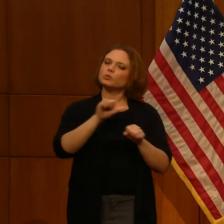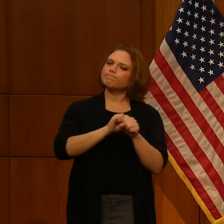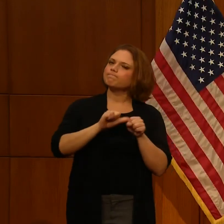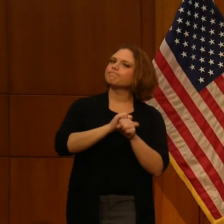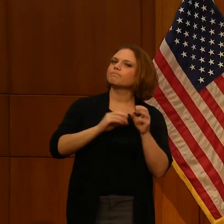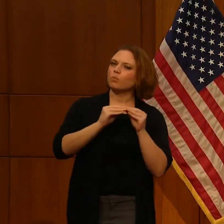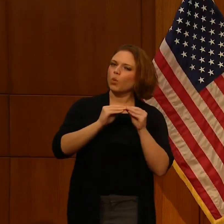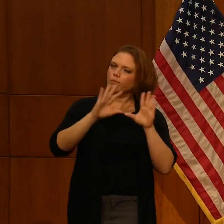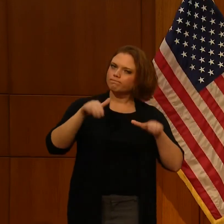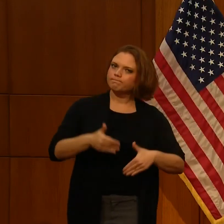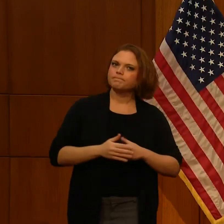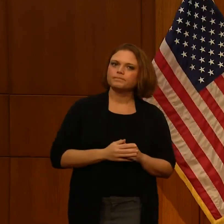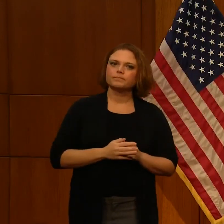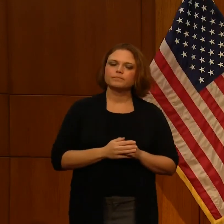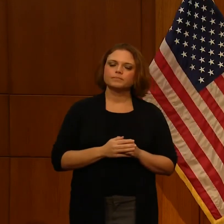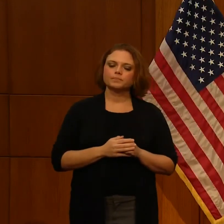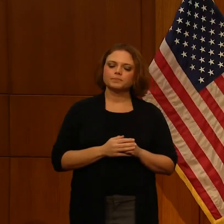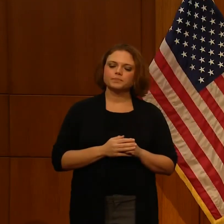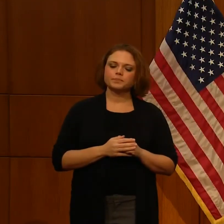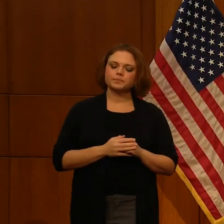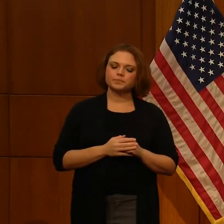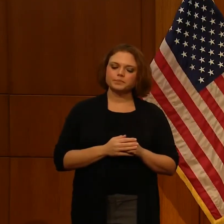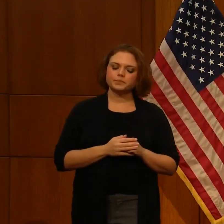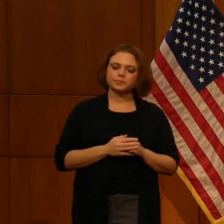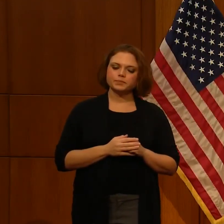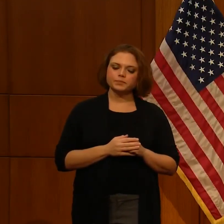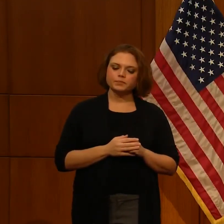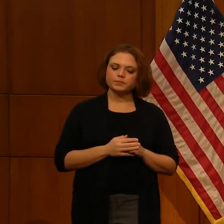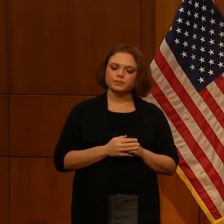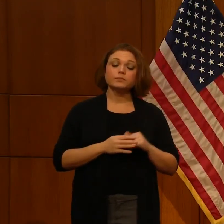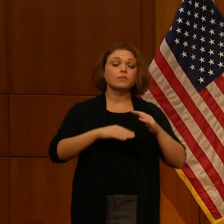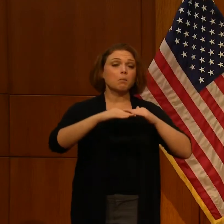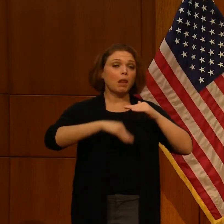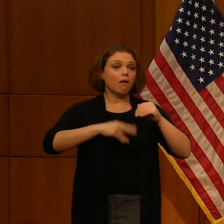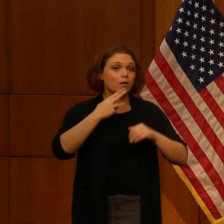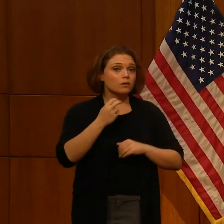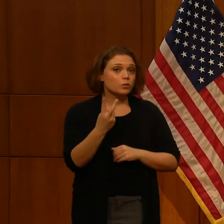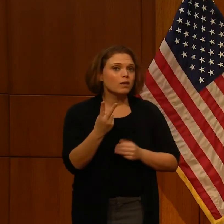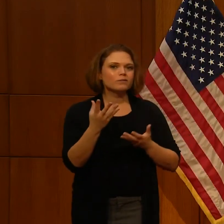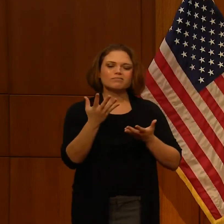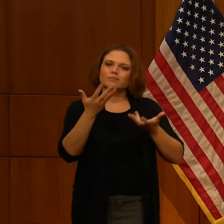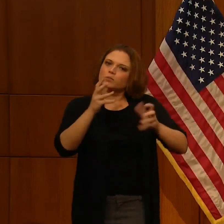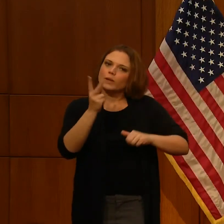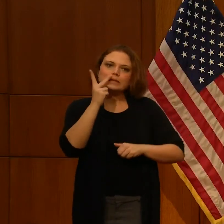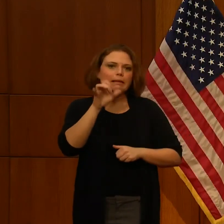REMINDER THAT WE STILL HAVE MUCH WORK TO DO. AND WE DON'T WANT TO SEE THE SAME TRENDS